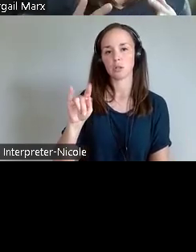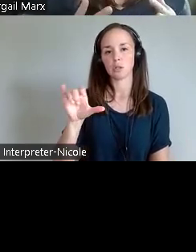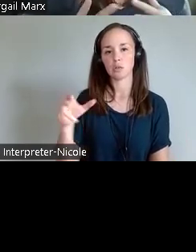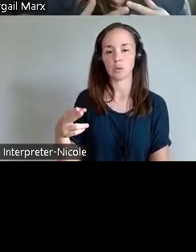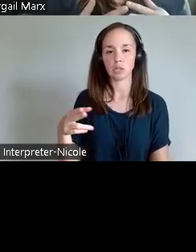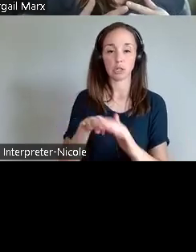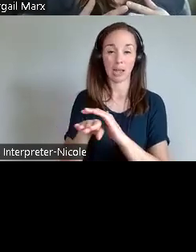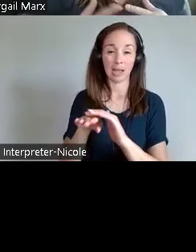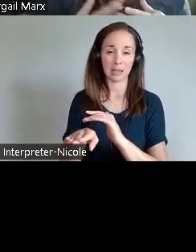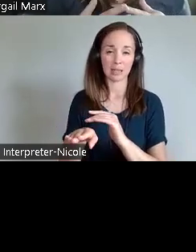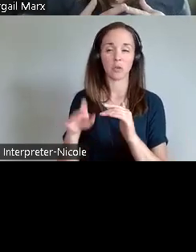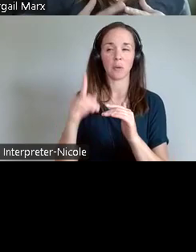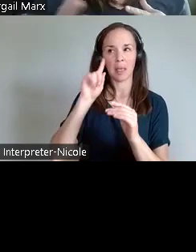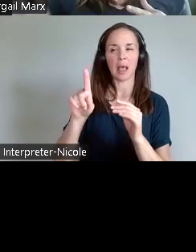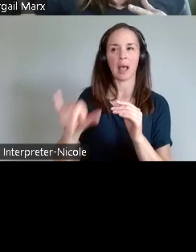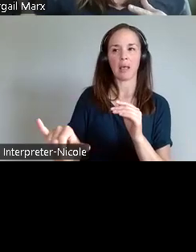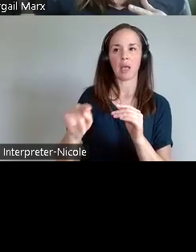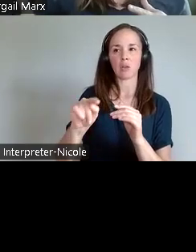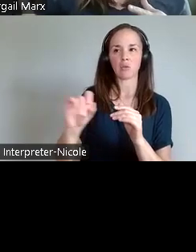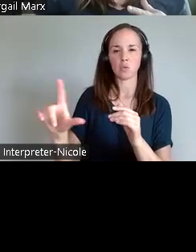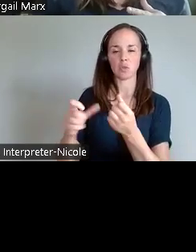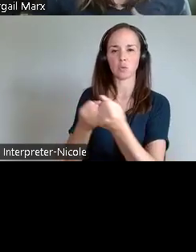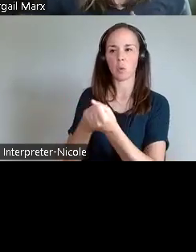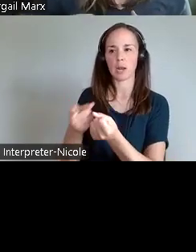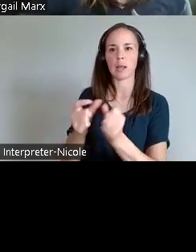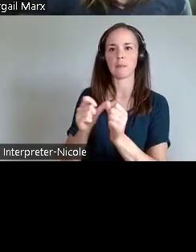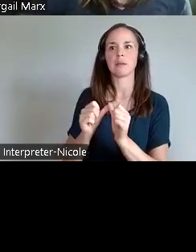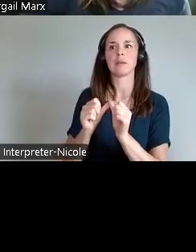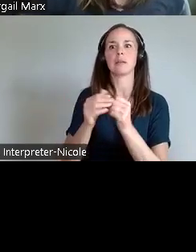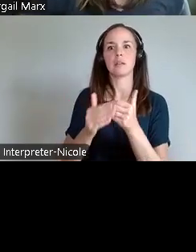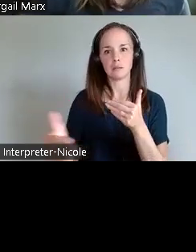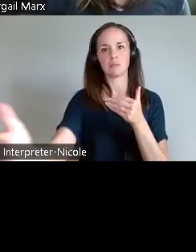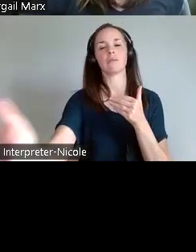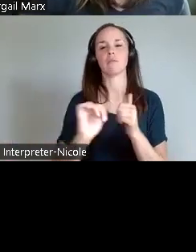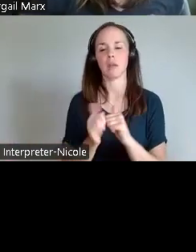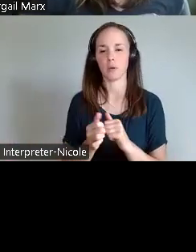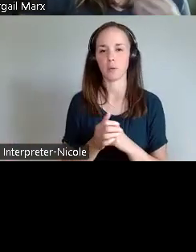that tool is going to support him as things change over time, so we're not only considering functions